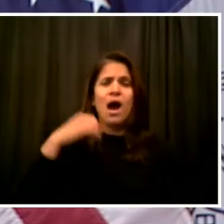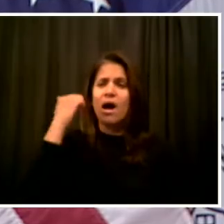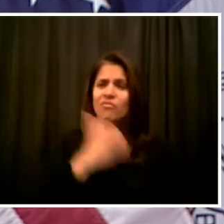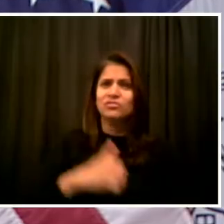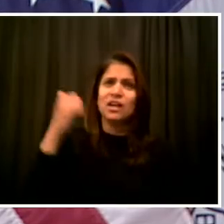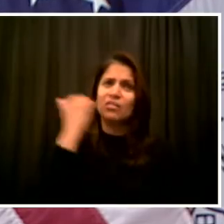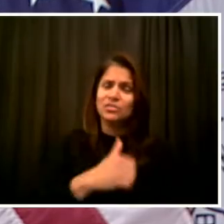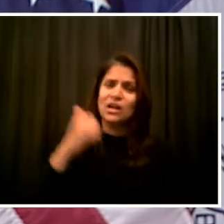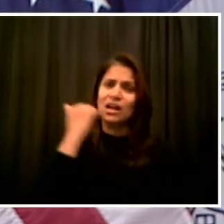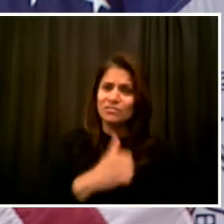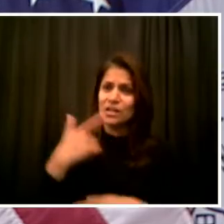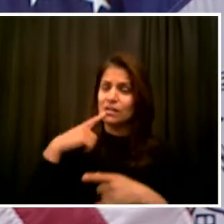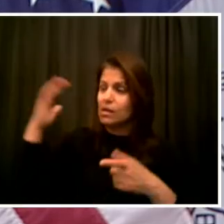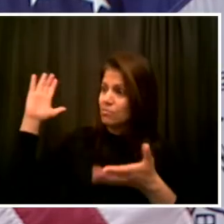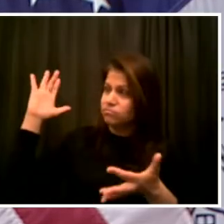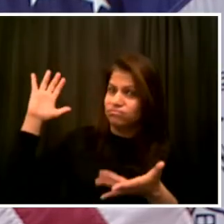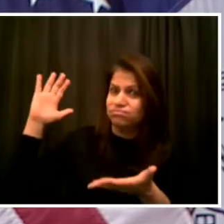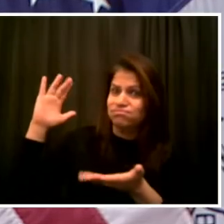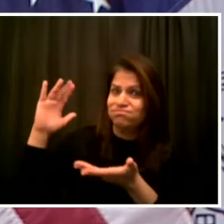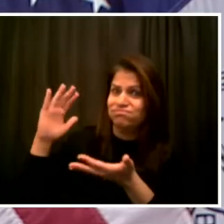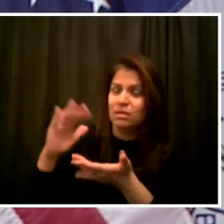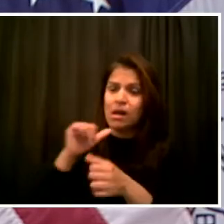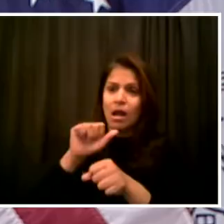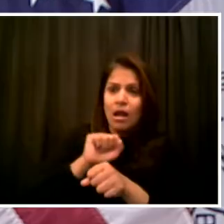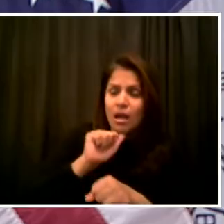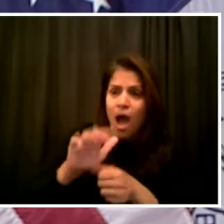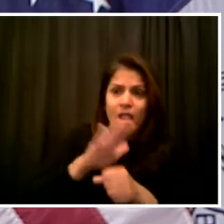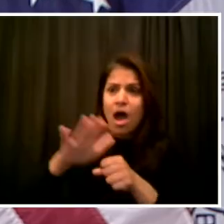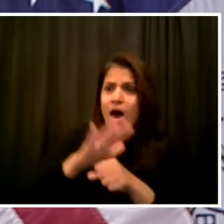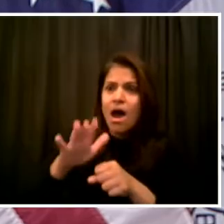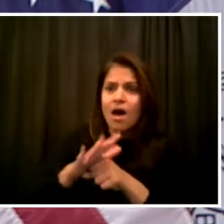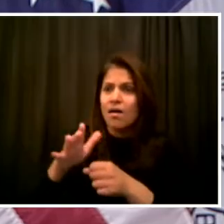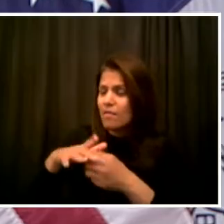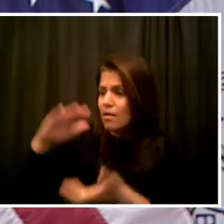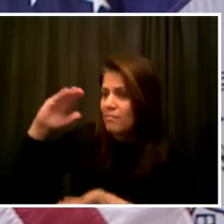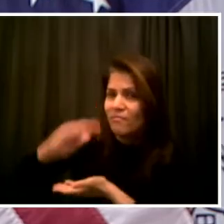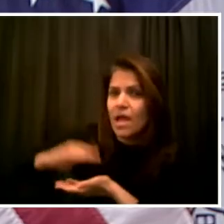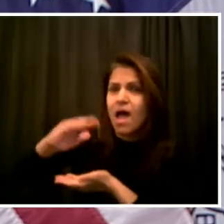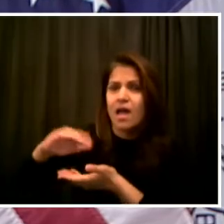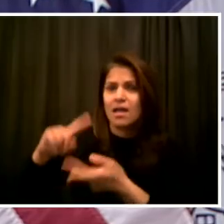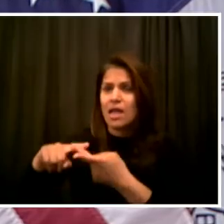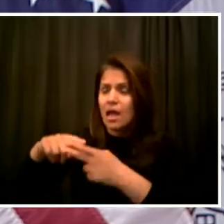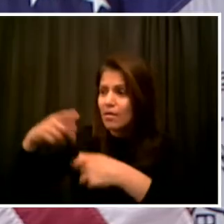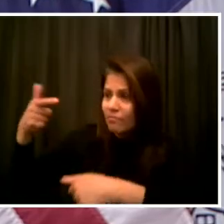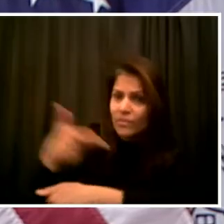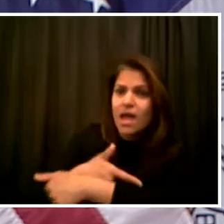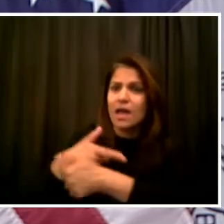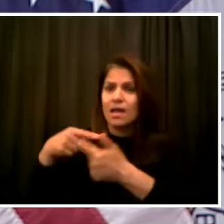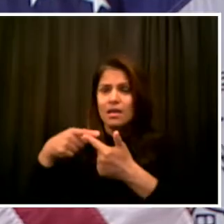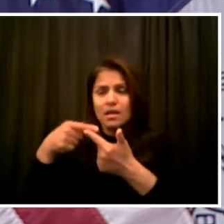UCTOHND A GO FOR DAYS AND WEEKS. THEY MANAGED TO FIND WHAT WAS NEED EDTOE HLP PROTECT OUR